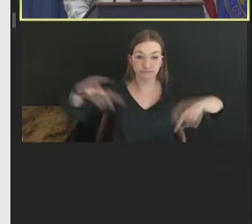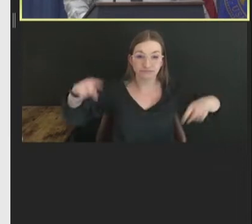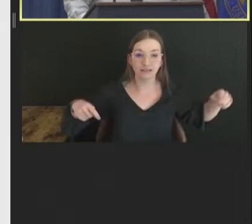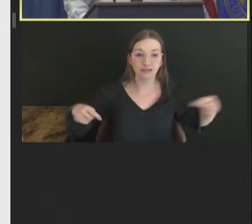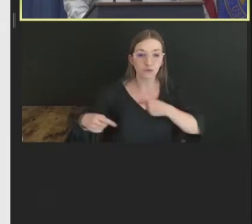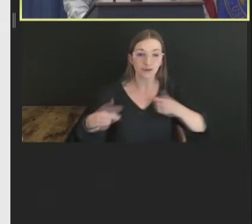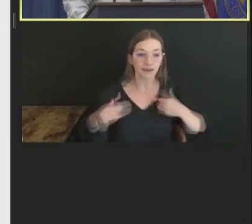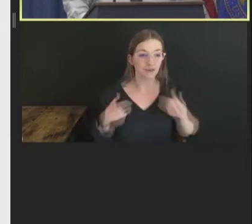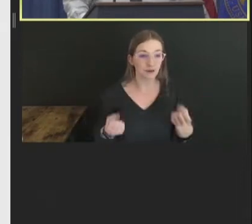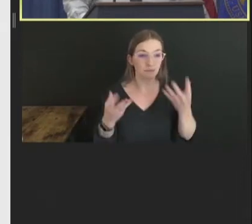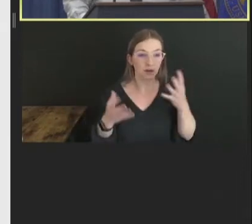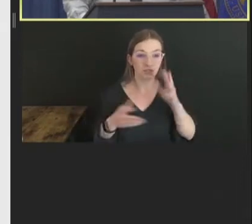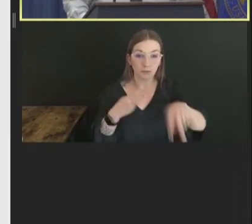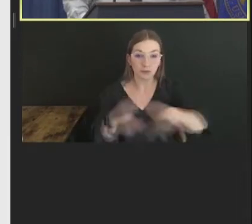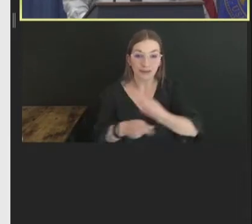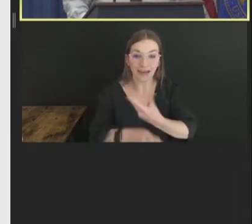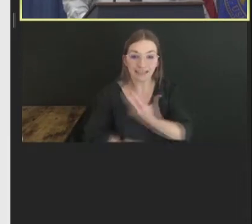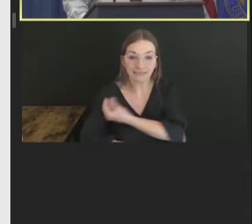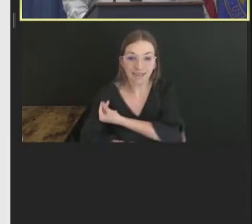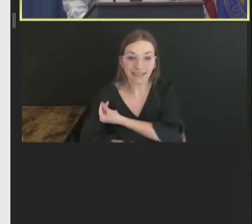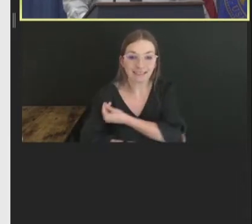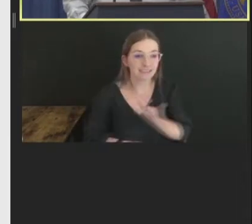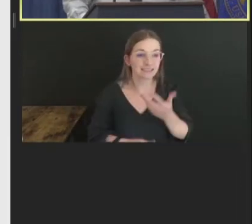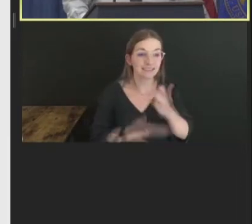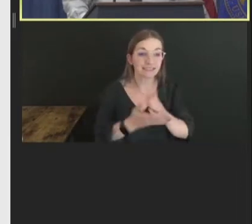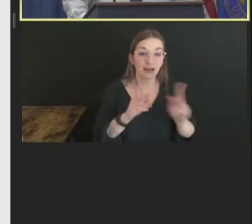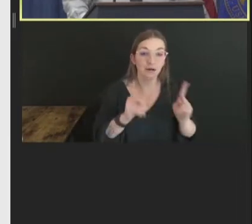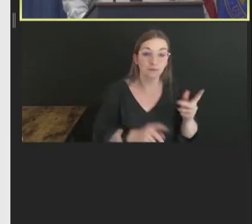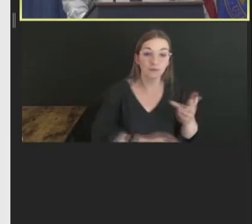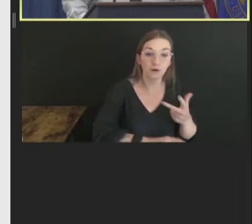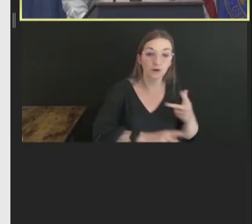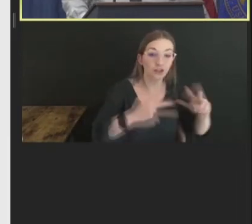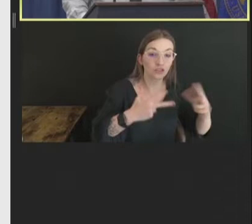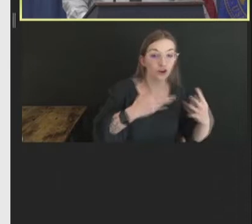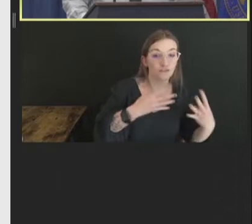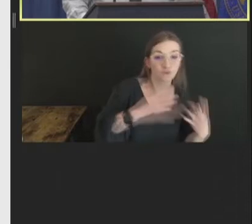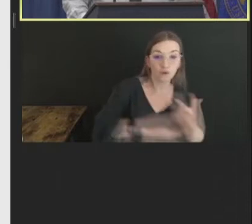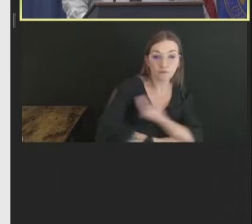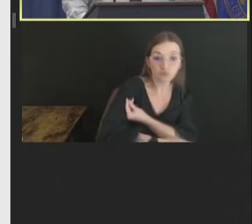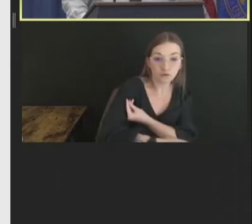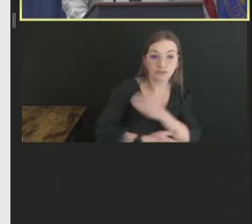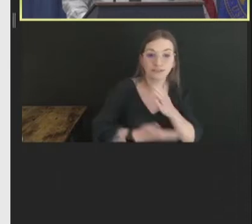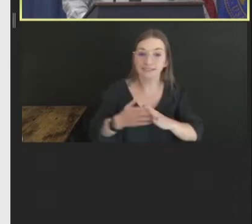happened to individuals in the country over that. And then that's just within the U.S. Globally, you